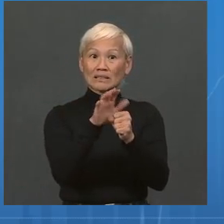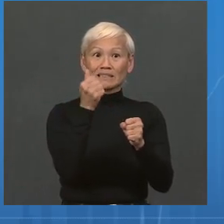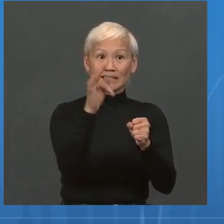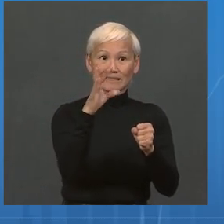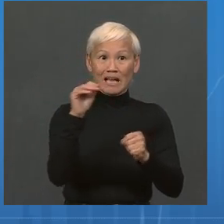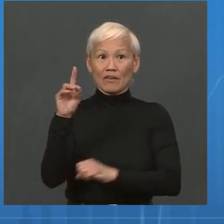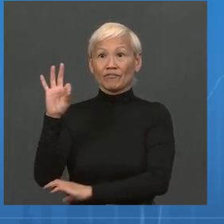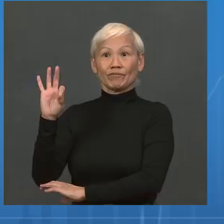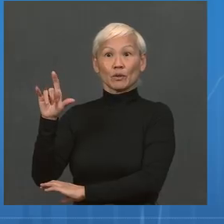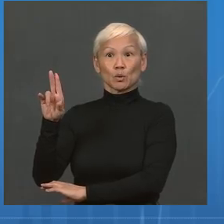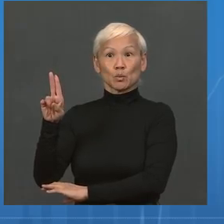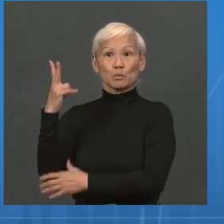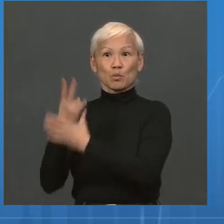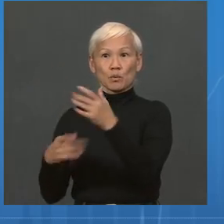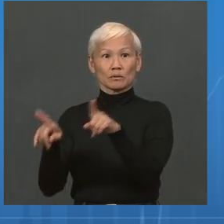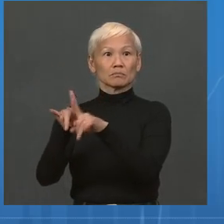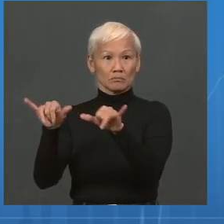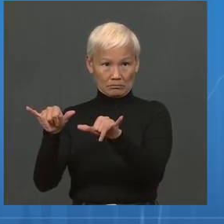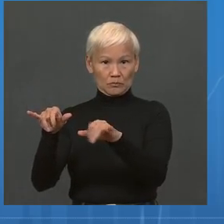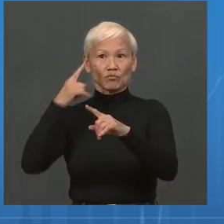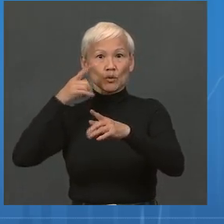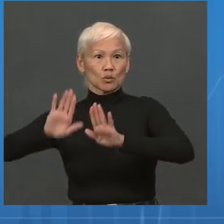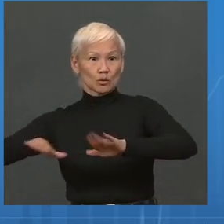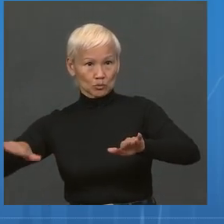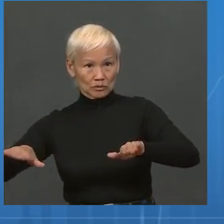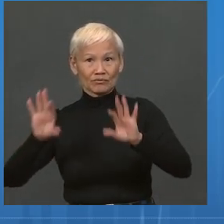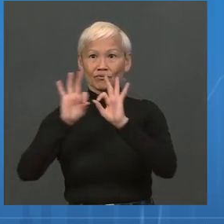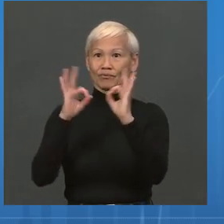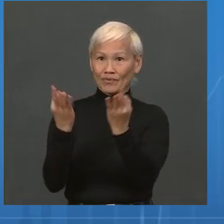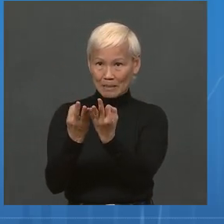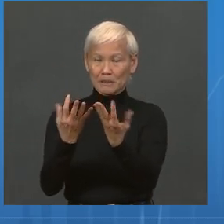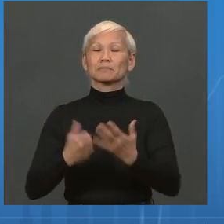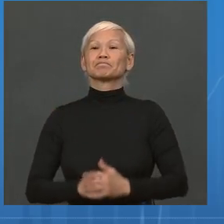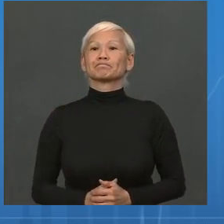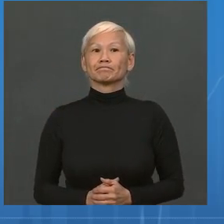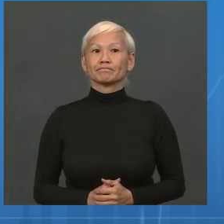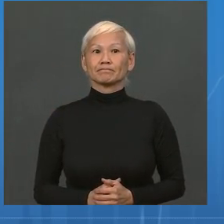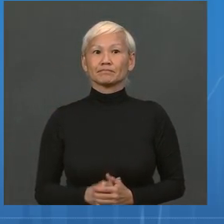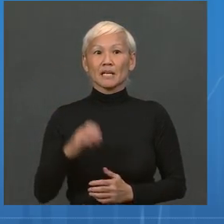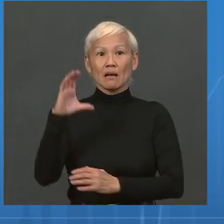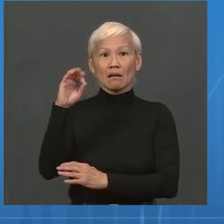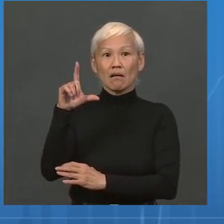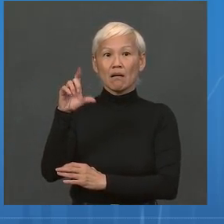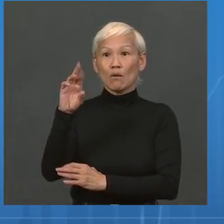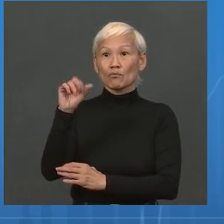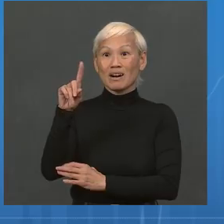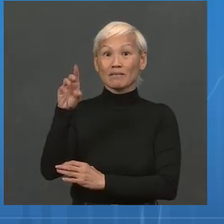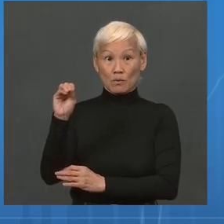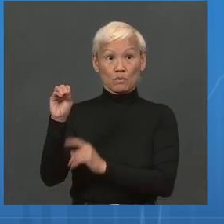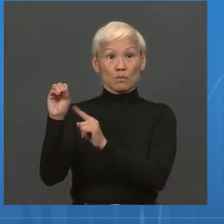and their families. In the state of Colorado, the Children's Hospital Colorado and other partners --